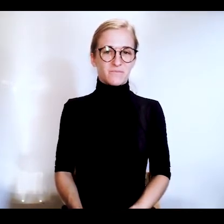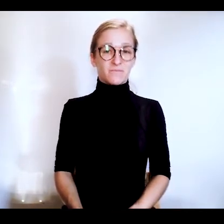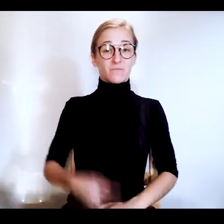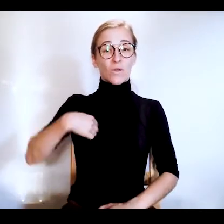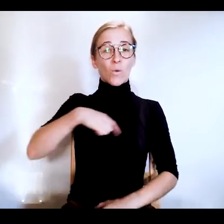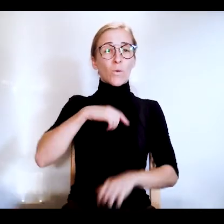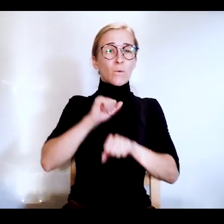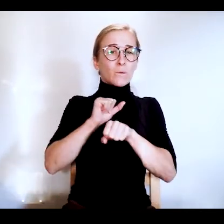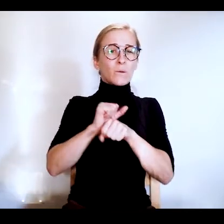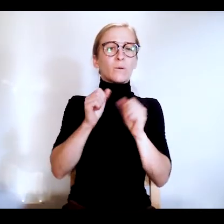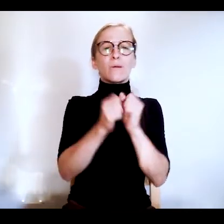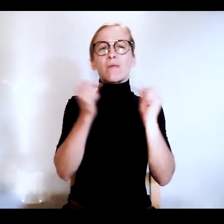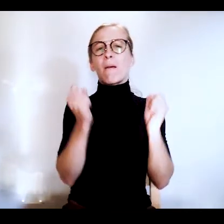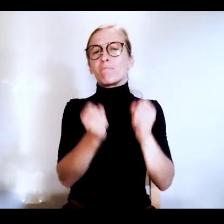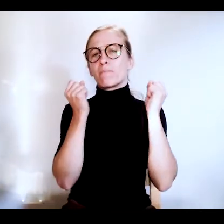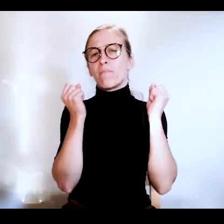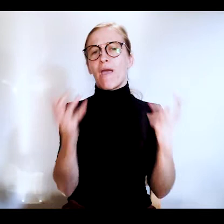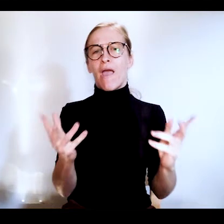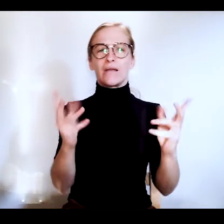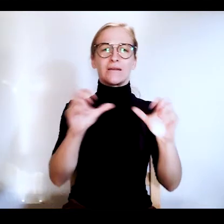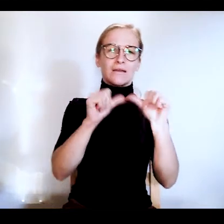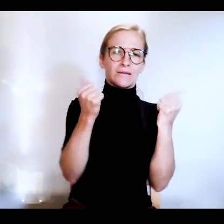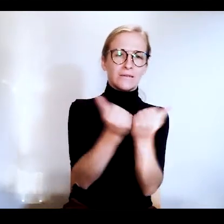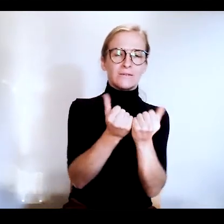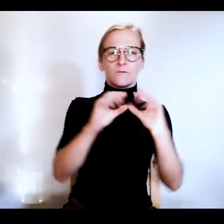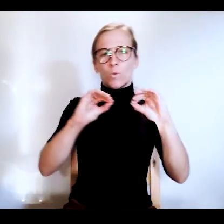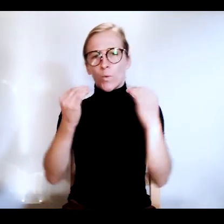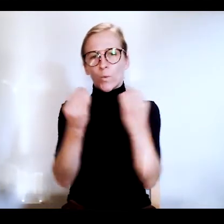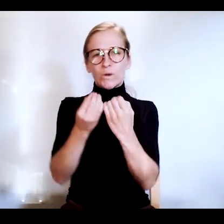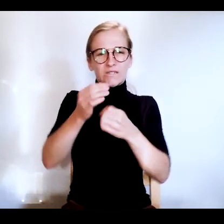We work with multiple agencies here in the area.